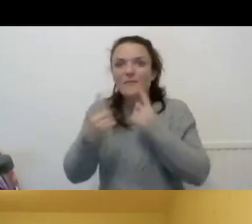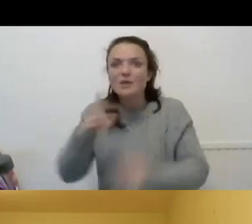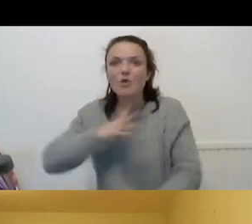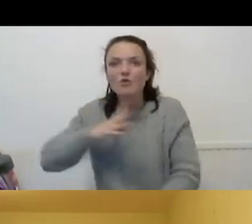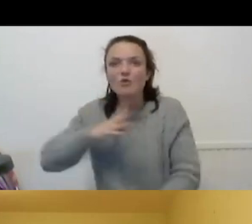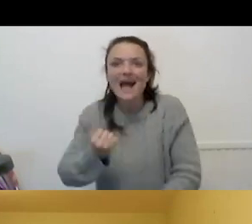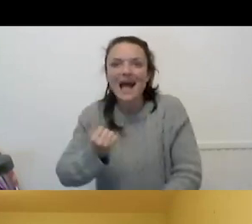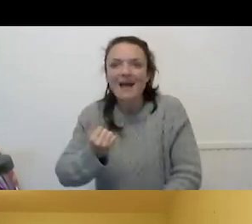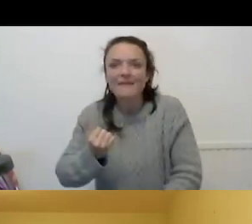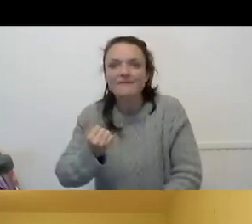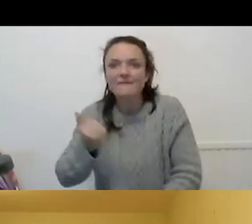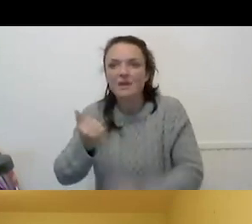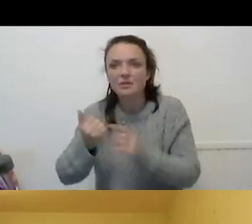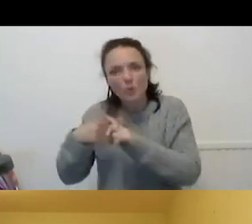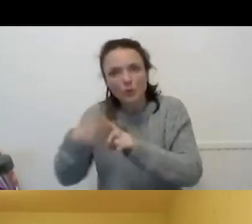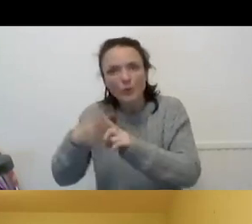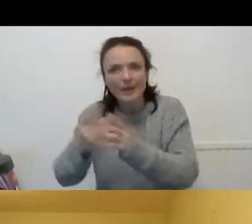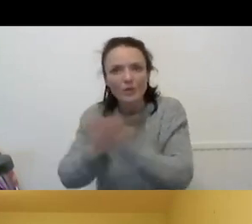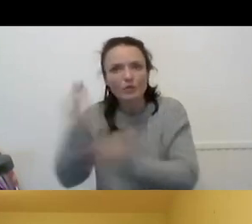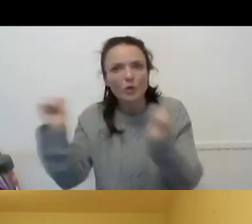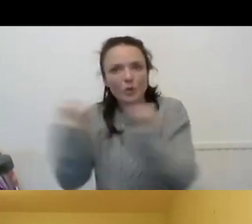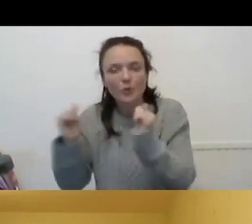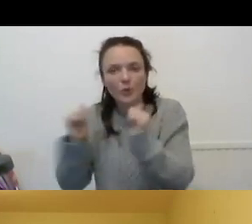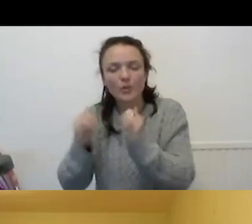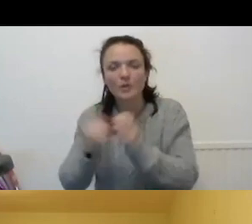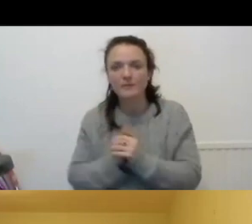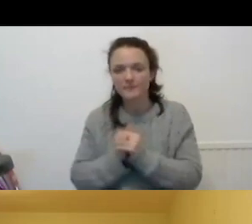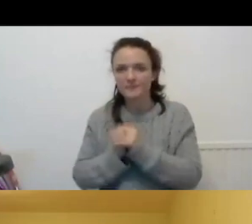working on the vaccine study working on the NHS, they weren't working normal hours, they